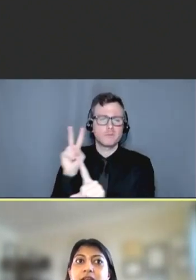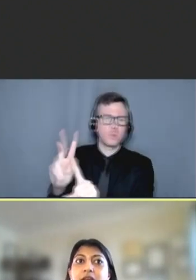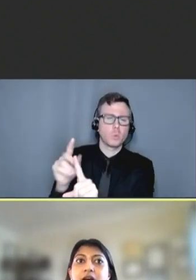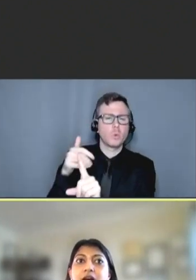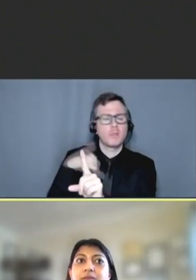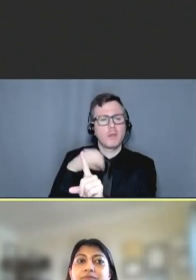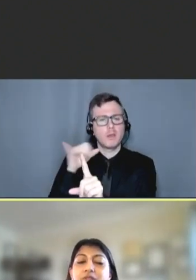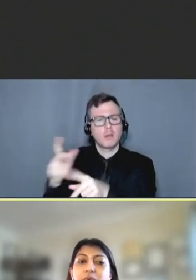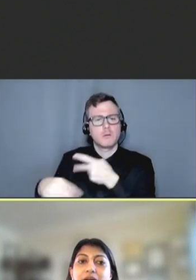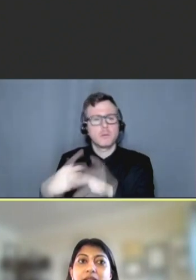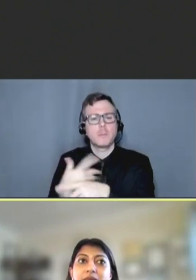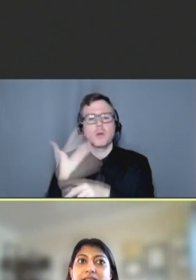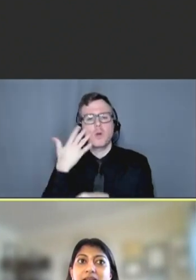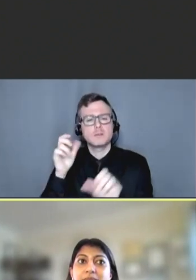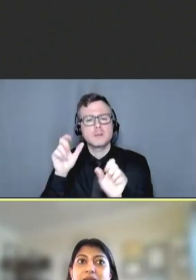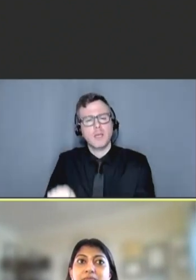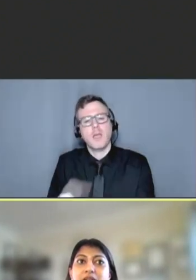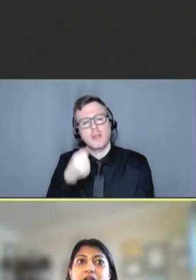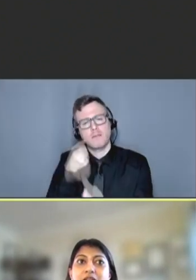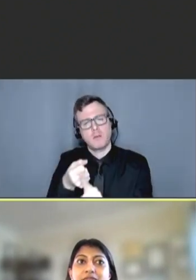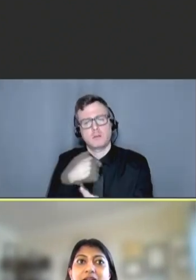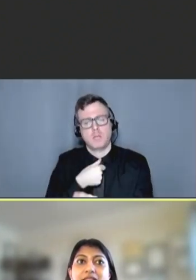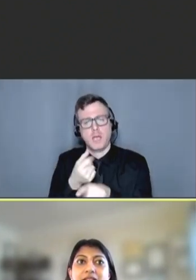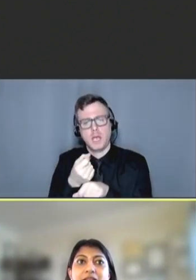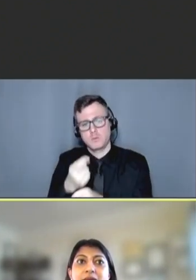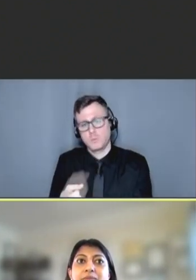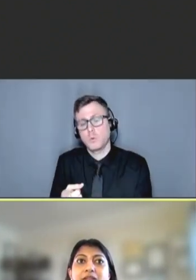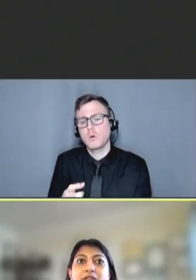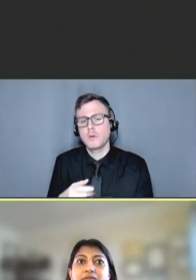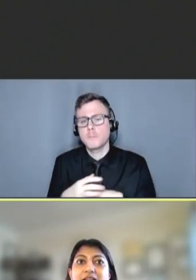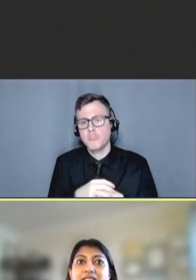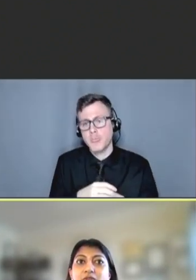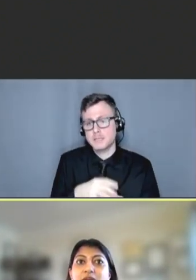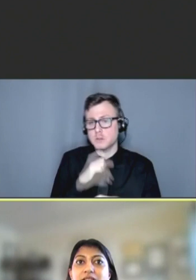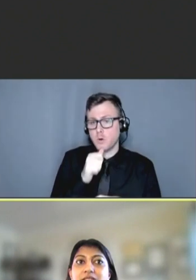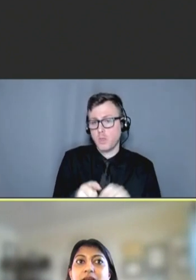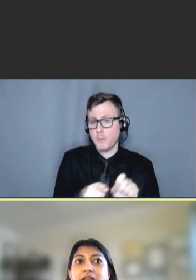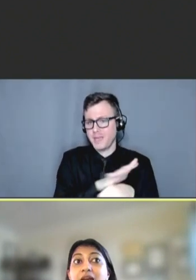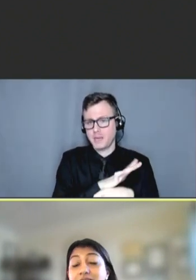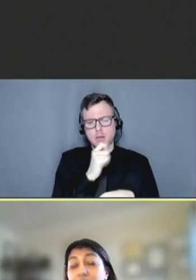So, while the pandemic might not have had an impact on vaccine rates -- I mean has -- well